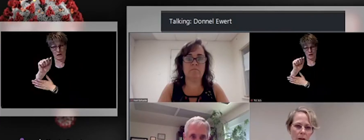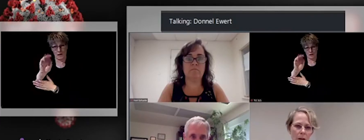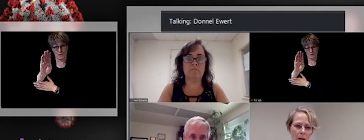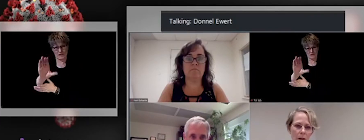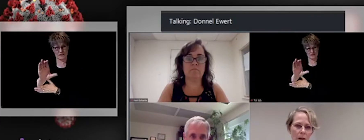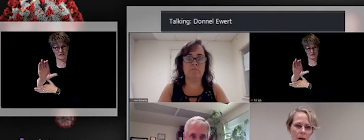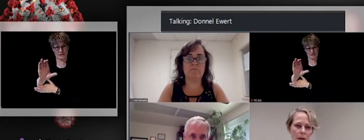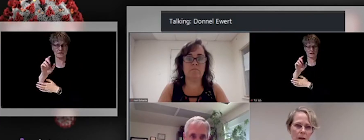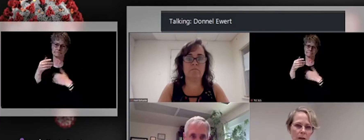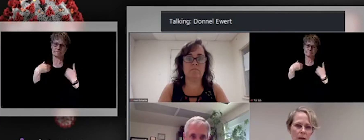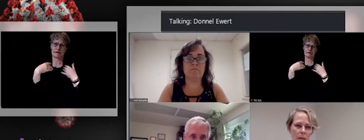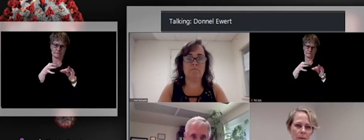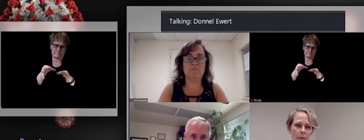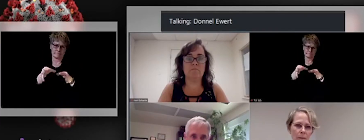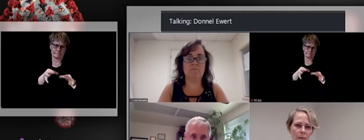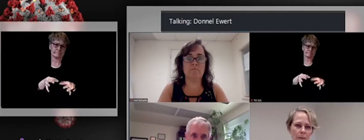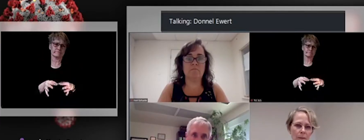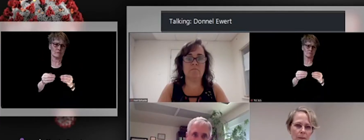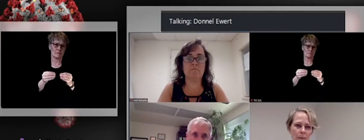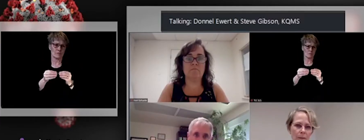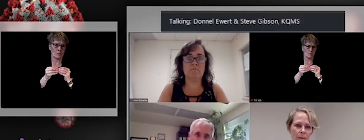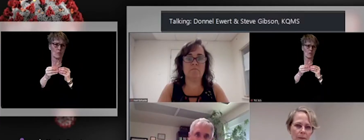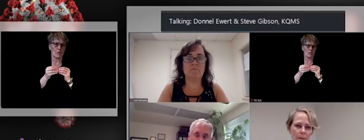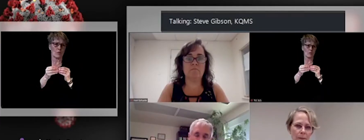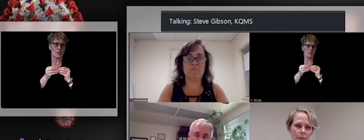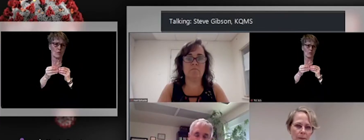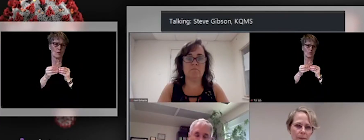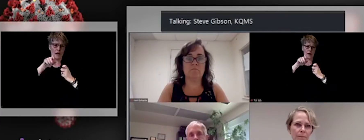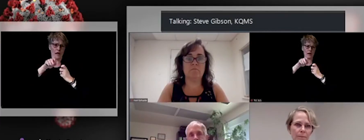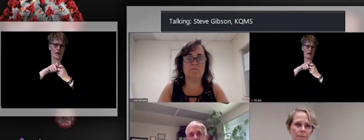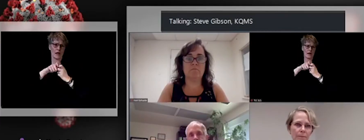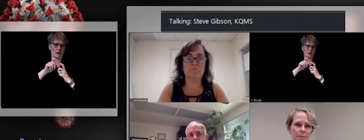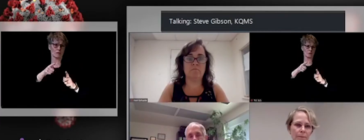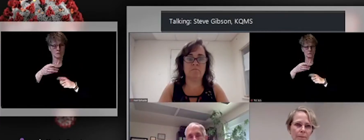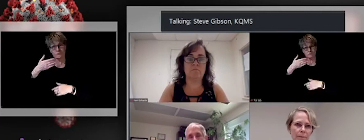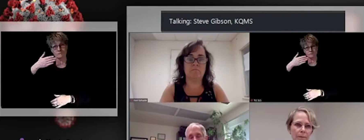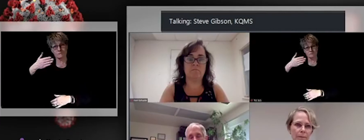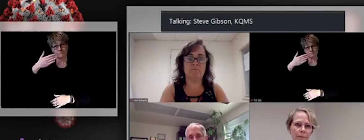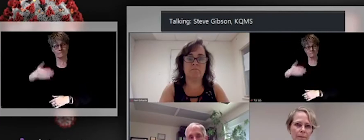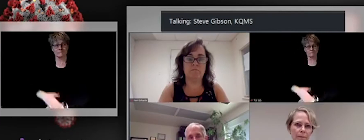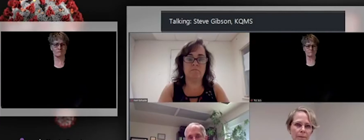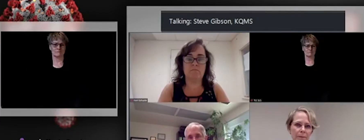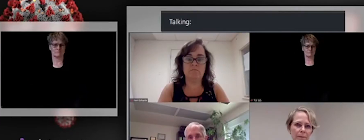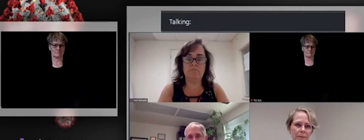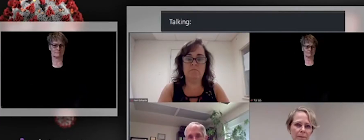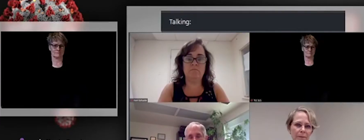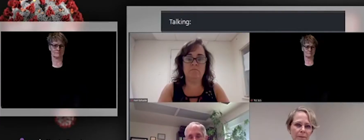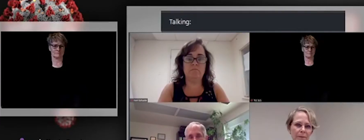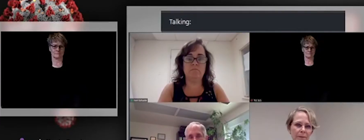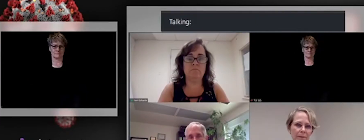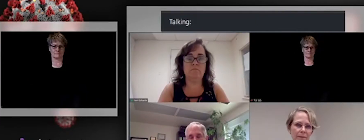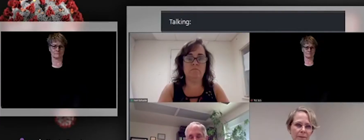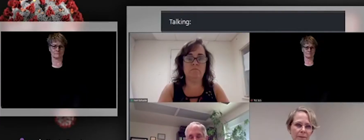and accurately. Okay, thanks Donnell.